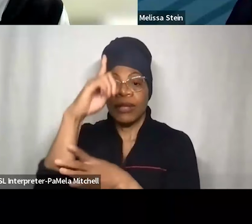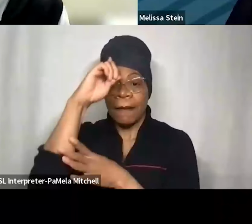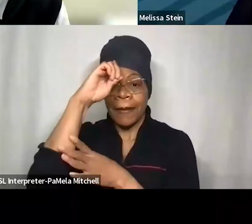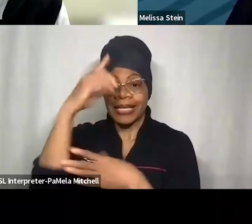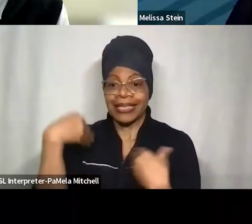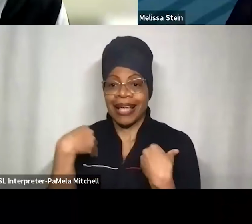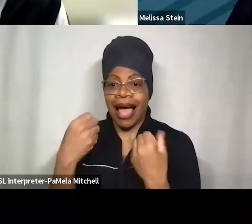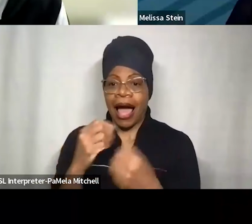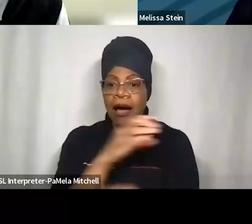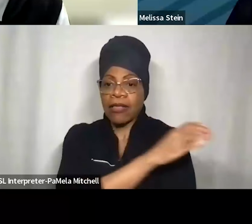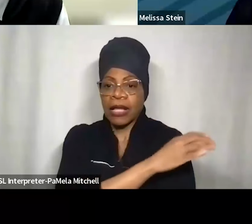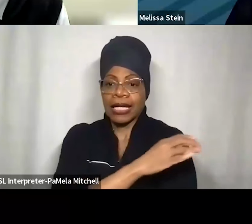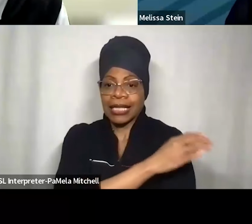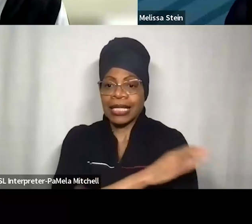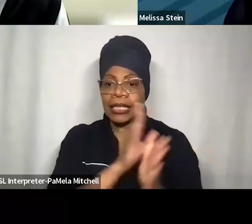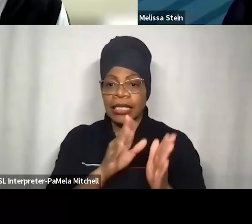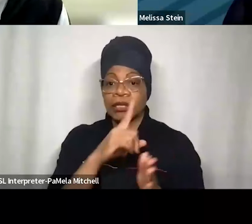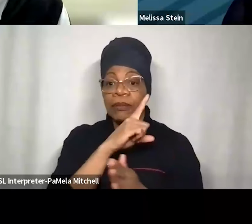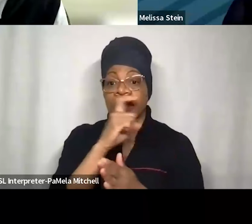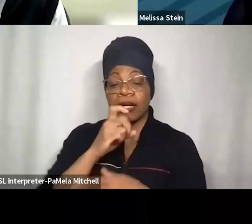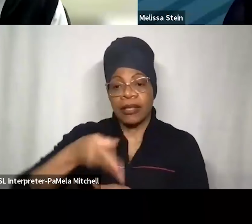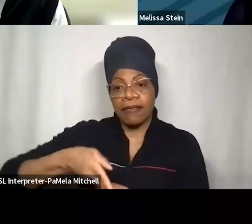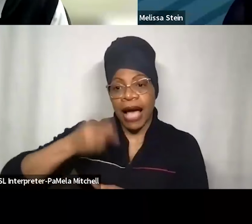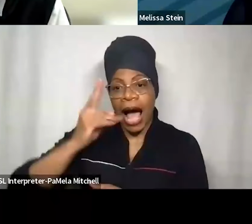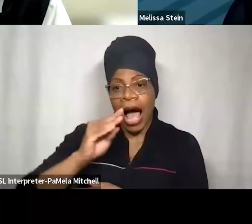because of the high rates of those co-occurring disorders. Does that clarify it?